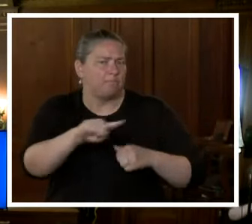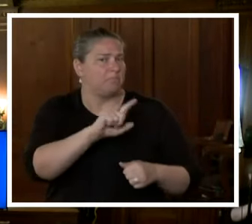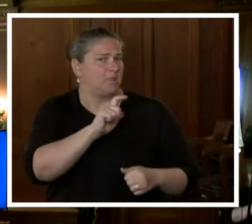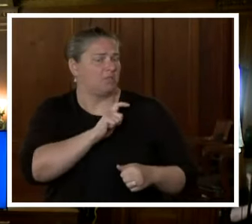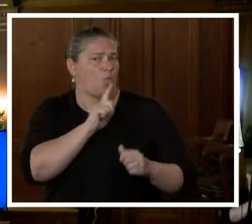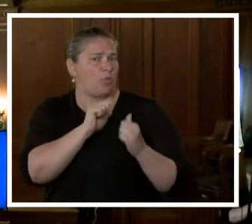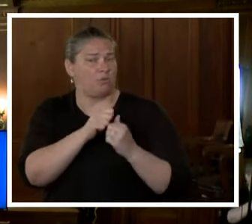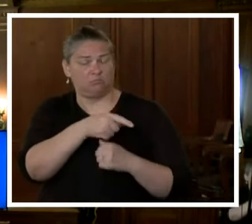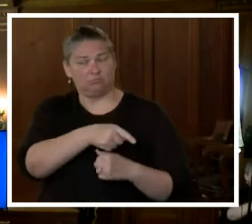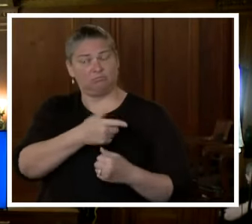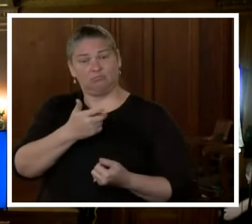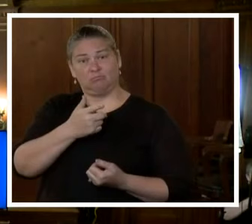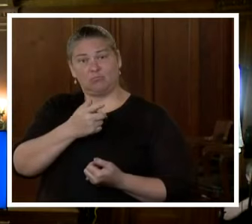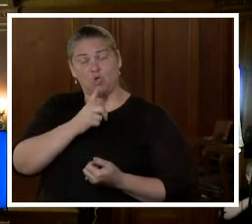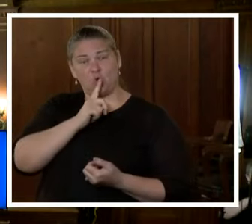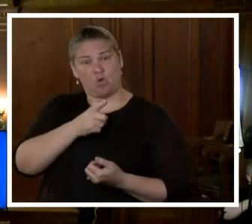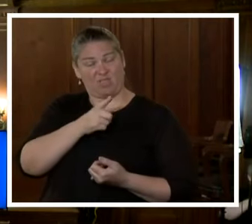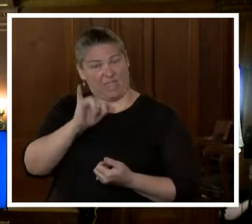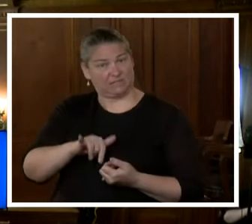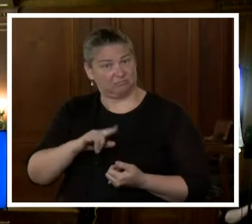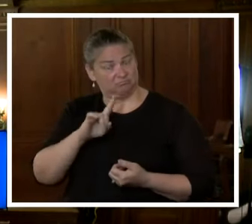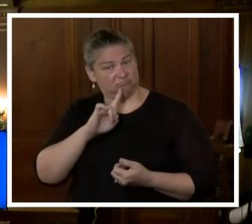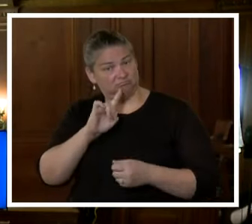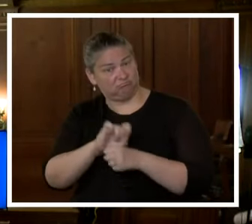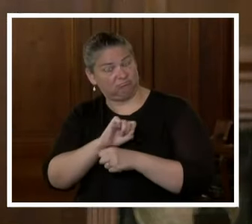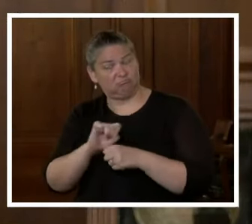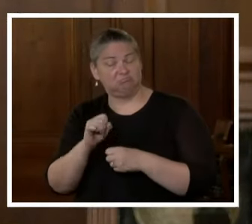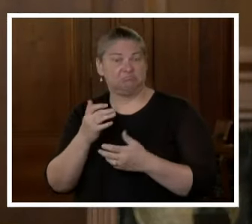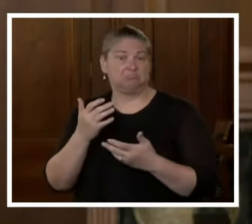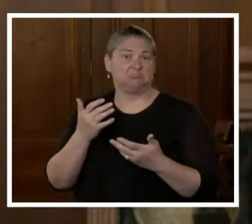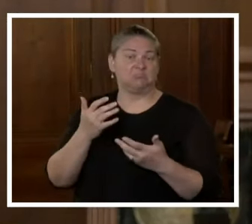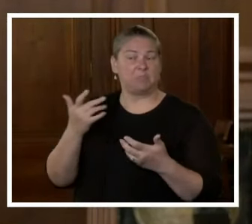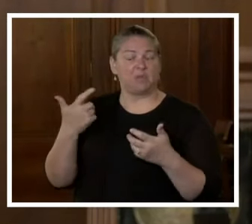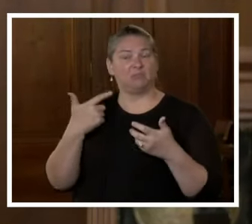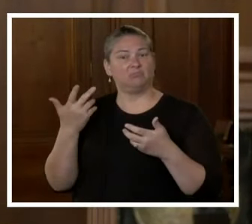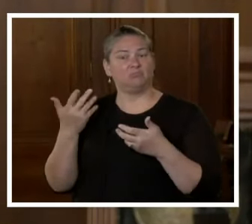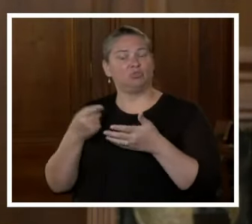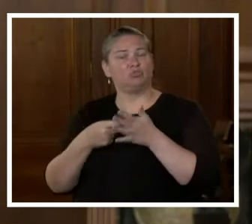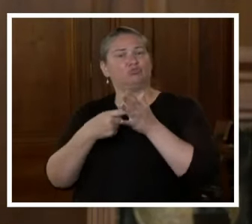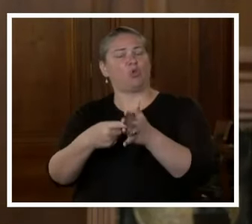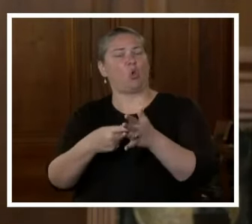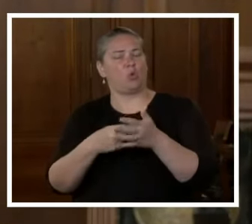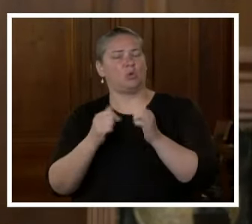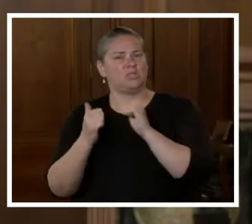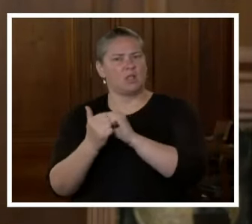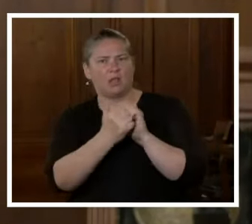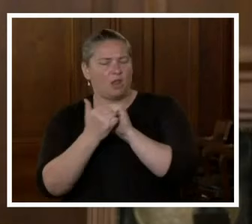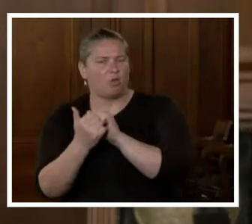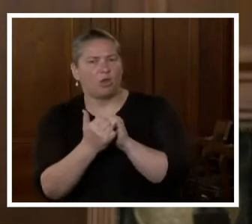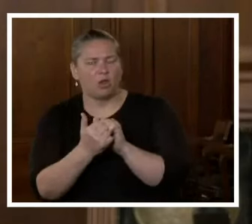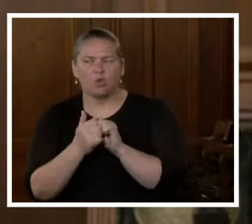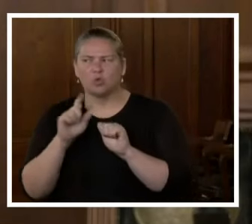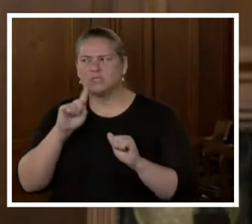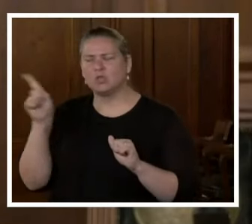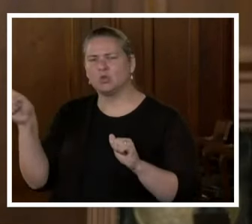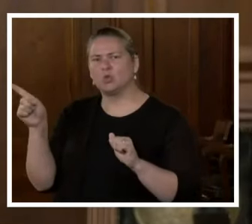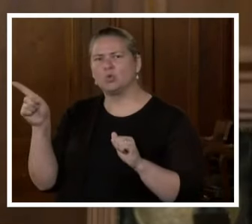[NOT AUDIBLE]